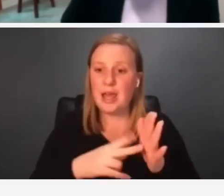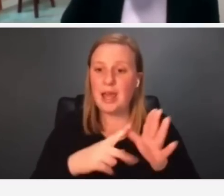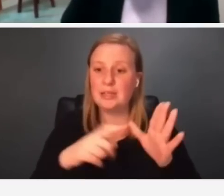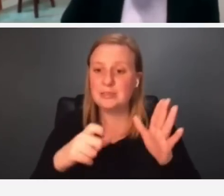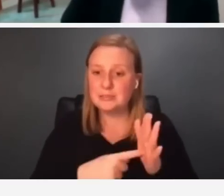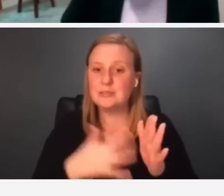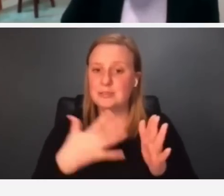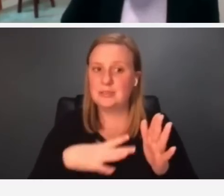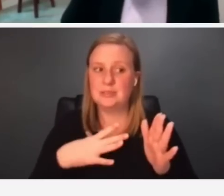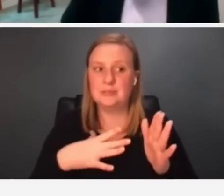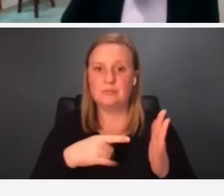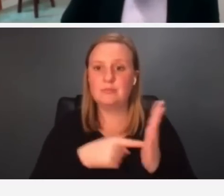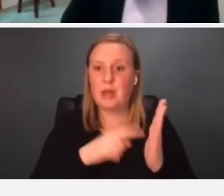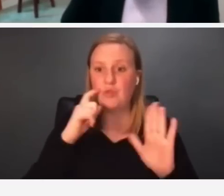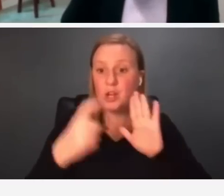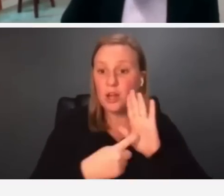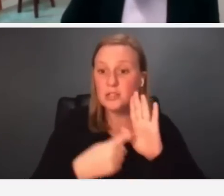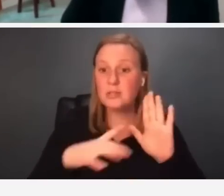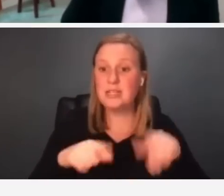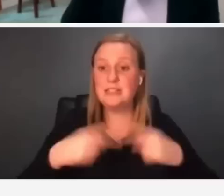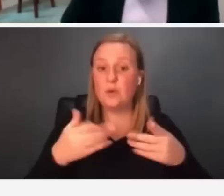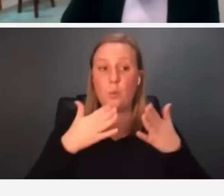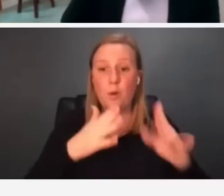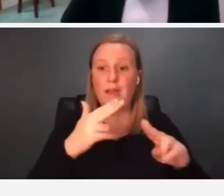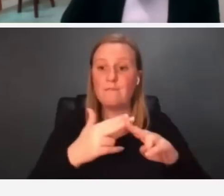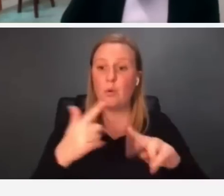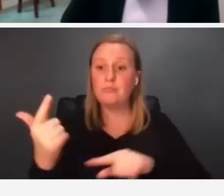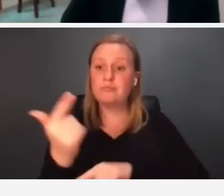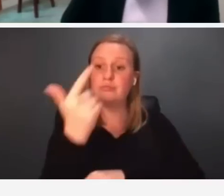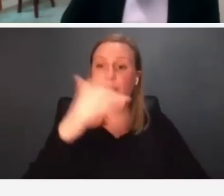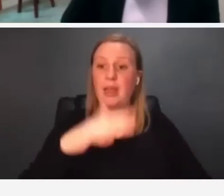approach in remote areas to give provider certainty and for thin markets.